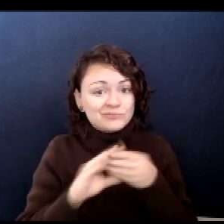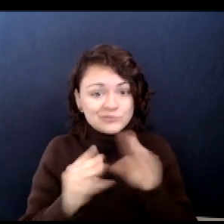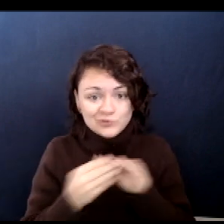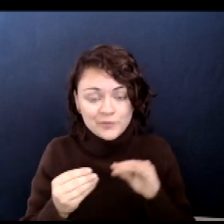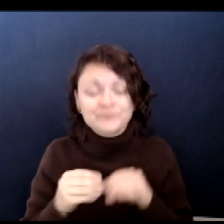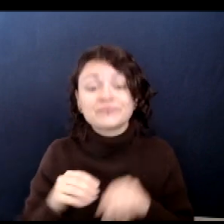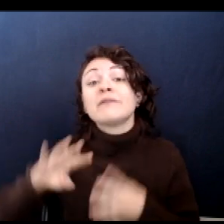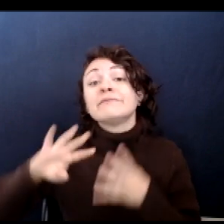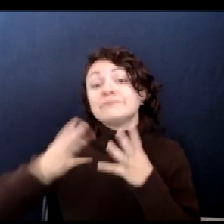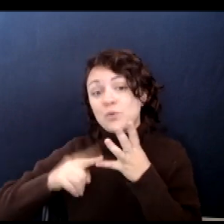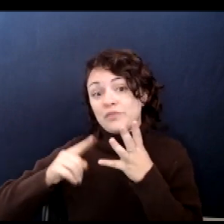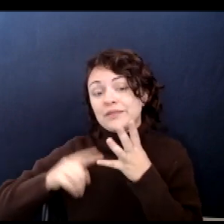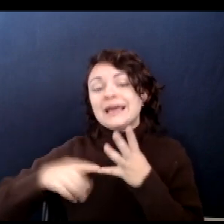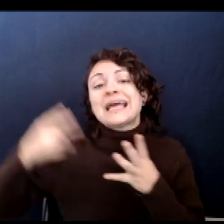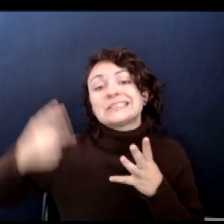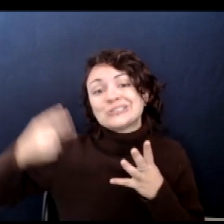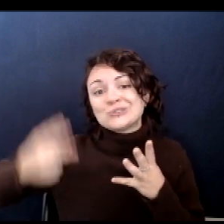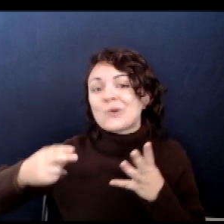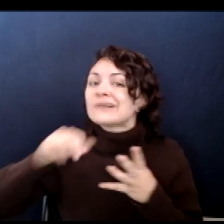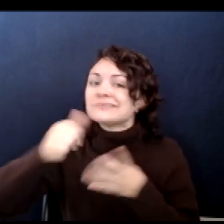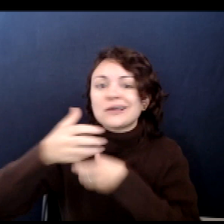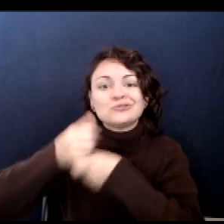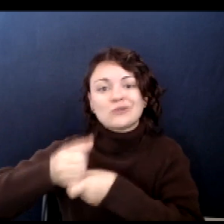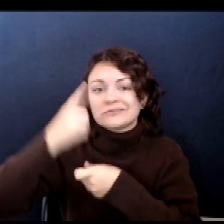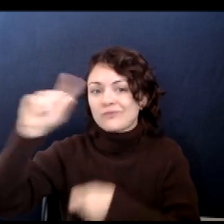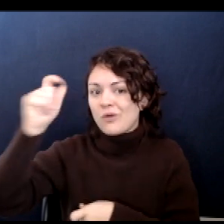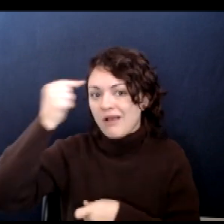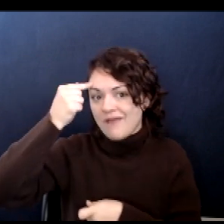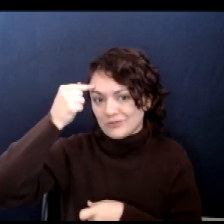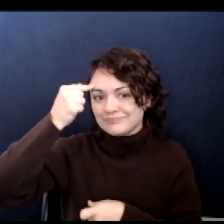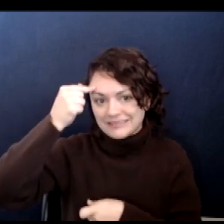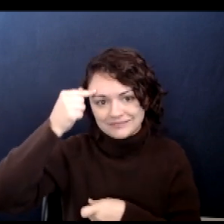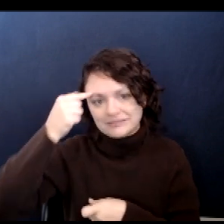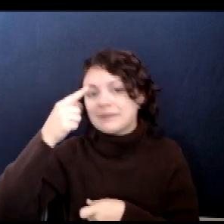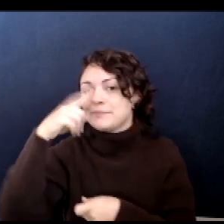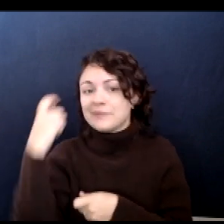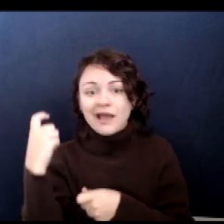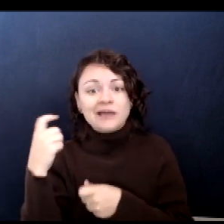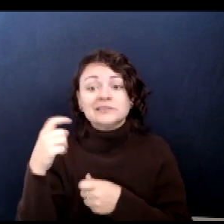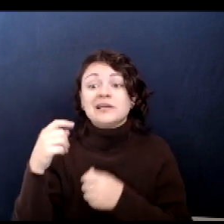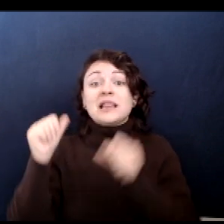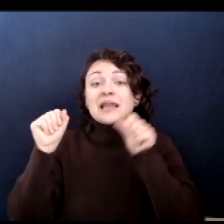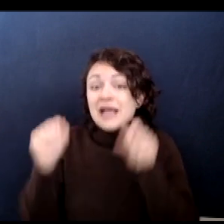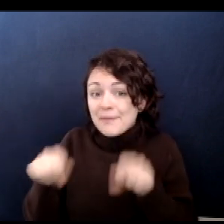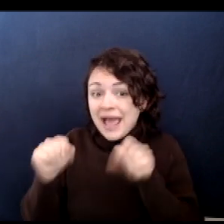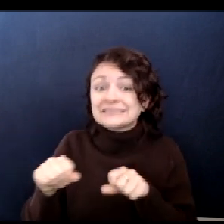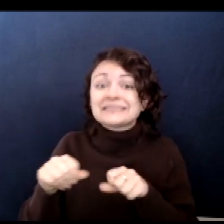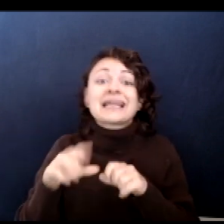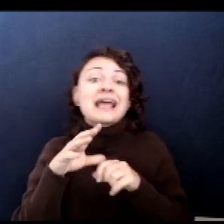historical mistrust of government related to limited capacity and competency in addressing